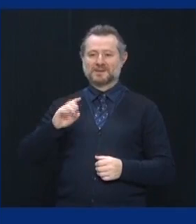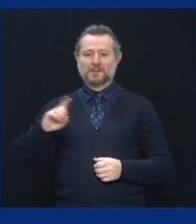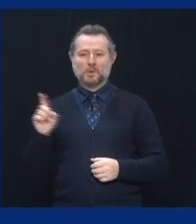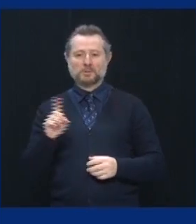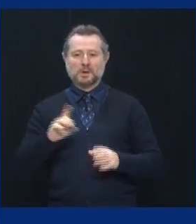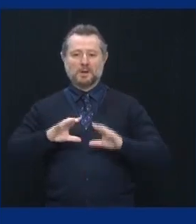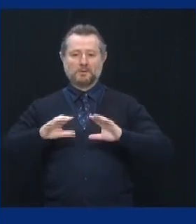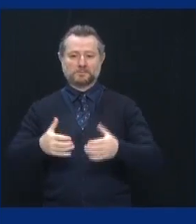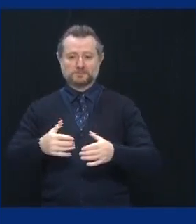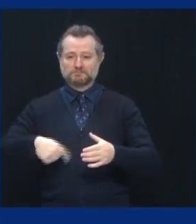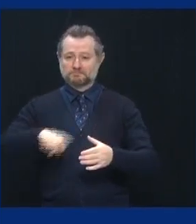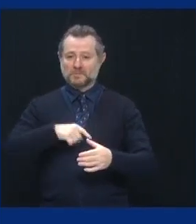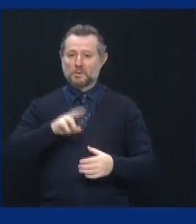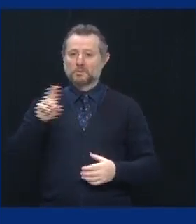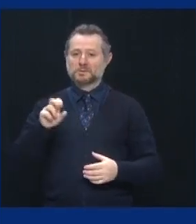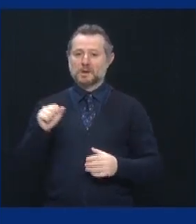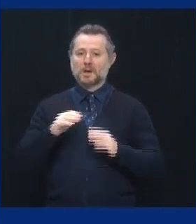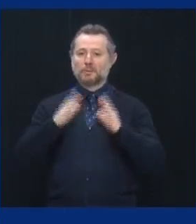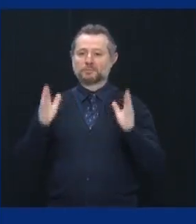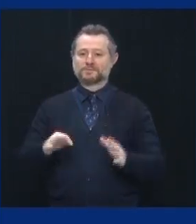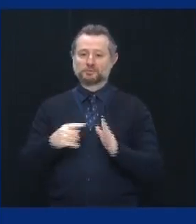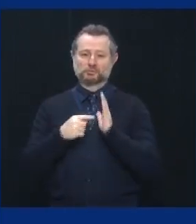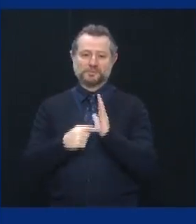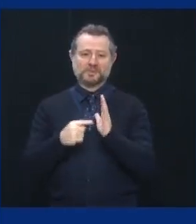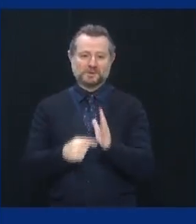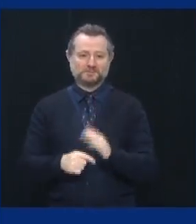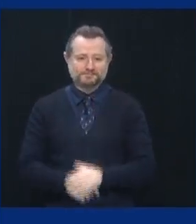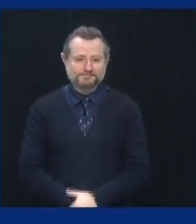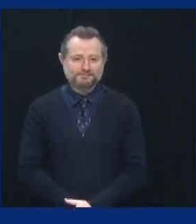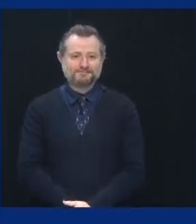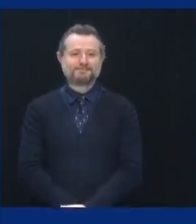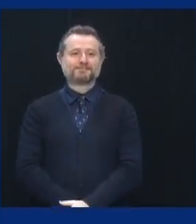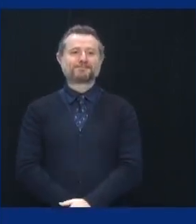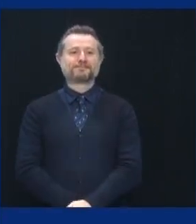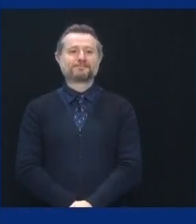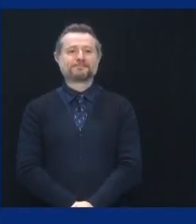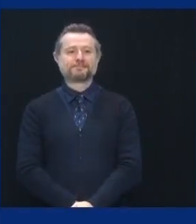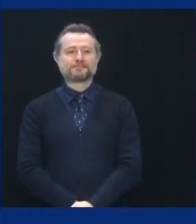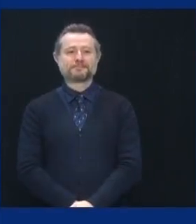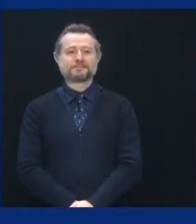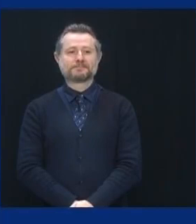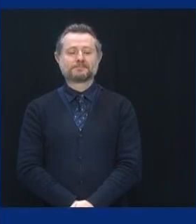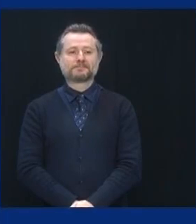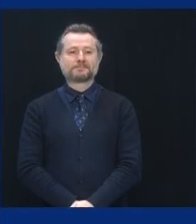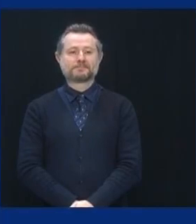INTRODUCE MY FRIEND, CONGRESSMAN HAKEEM JEFFRIES, CHAIRMAN OF THE DEMOCRATIC CONFERENCE OF THE UNITED STATES HOUSE OF